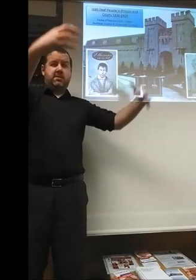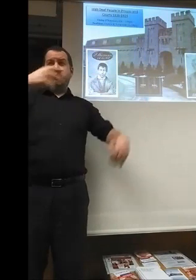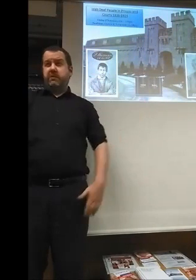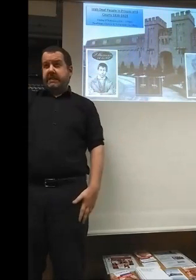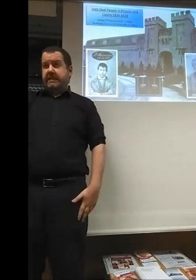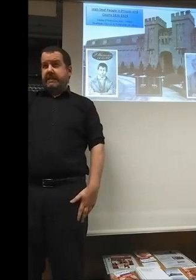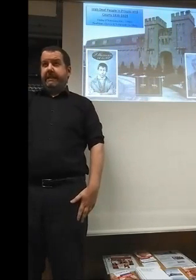that’s much better.